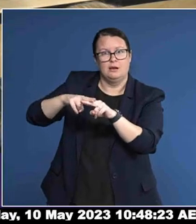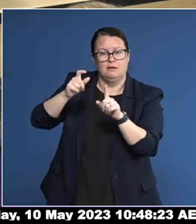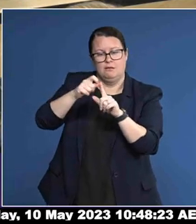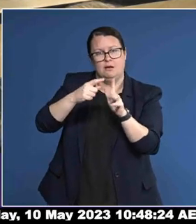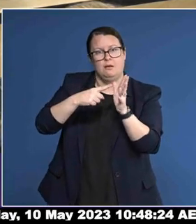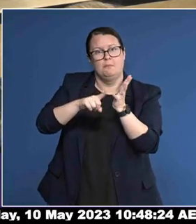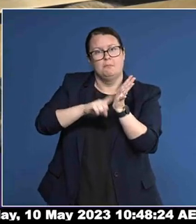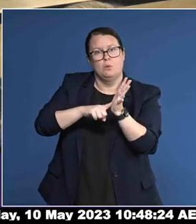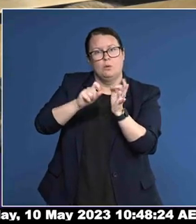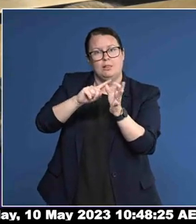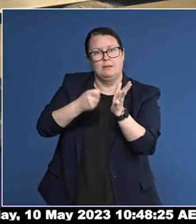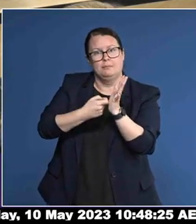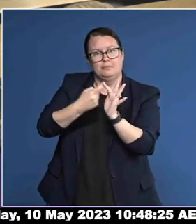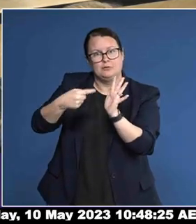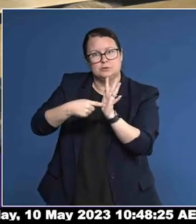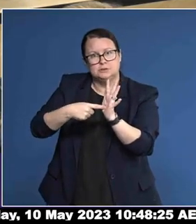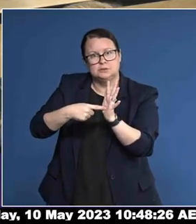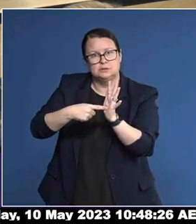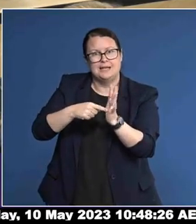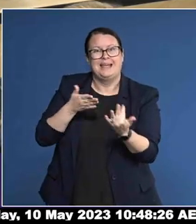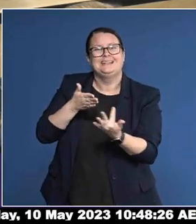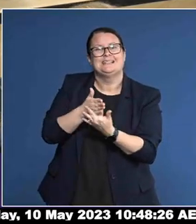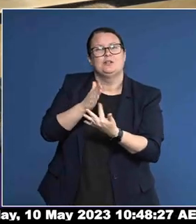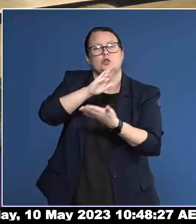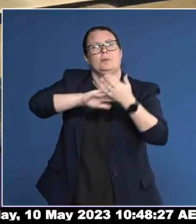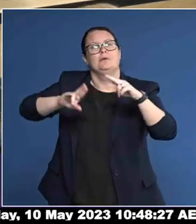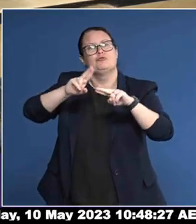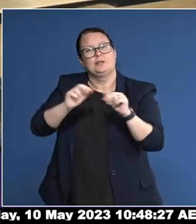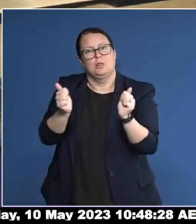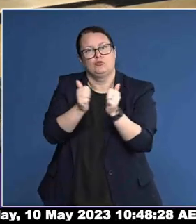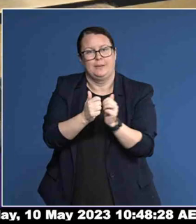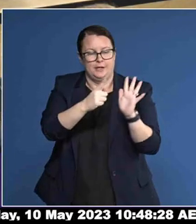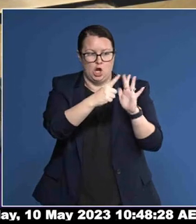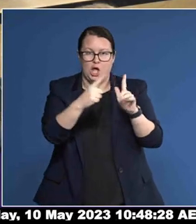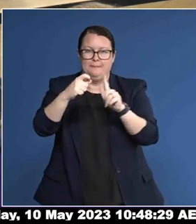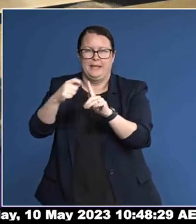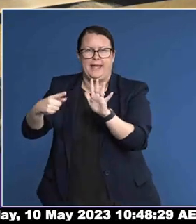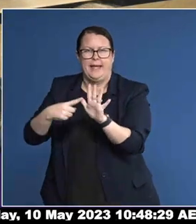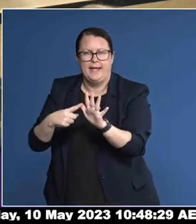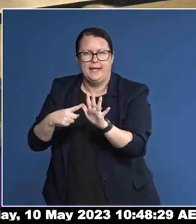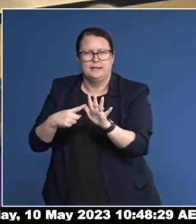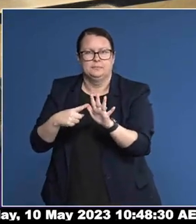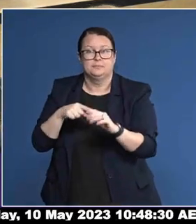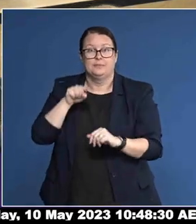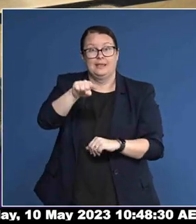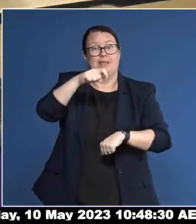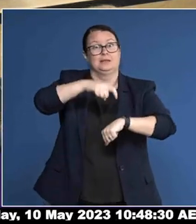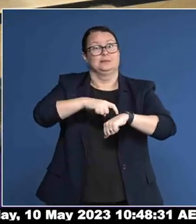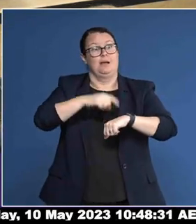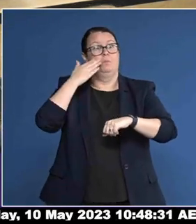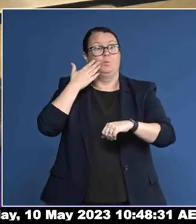Yes. MS MAHONY: And at the time of the intervention, prior to it, the